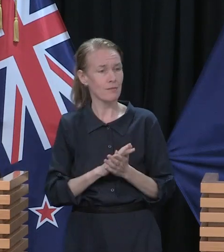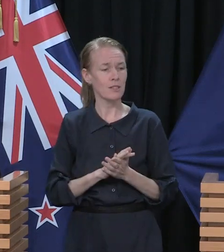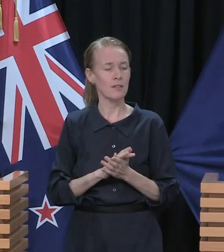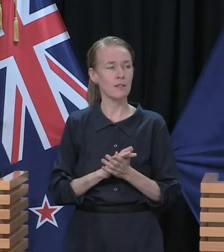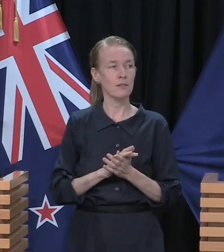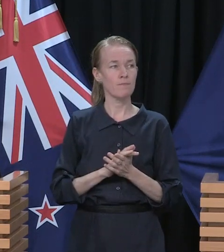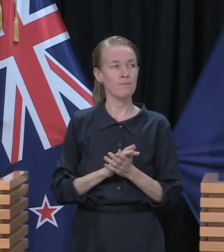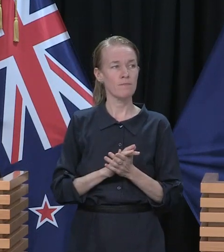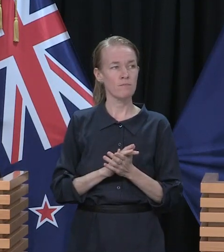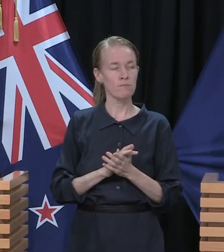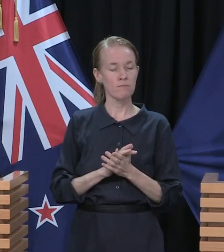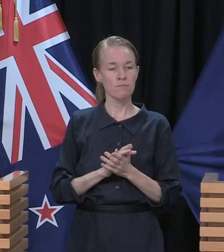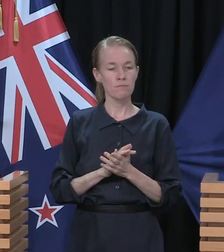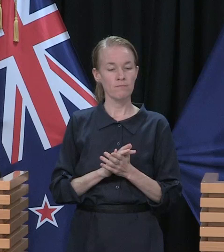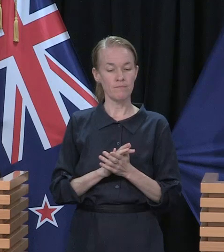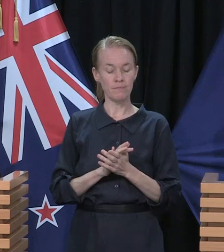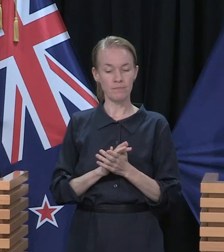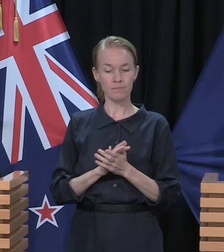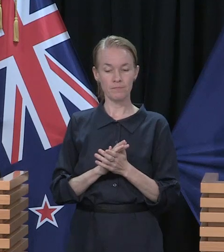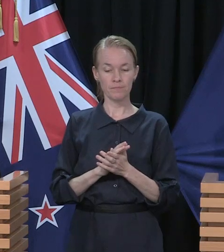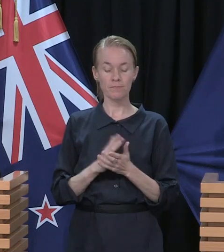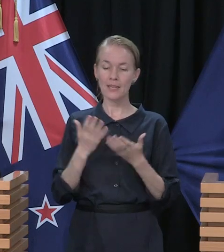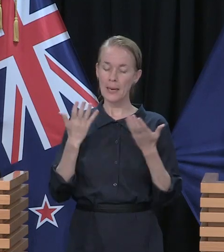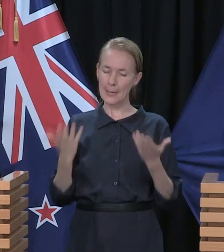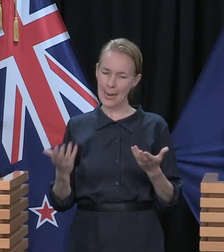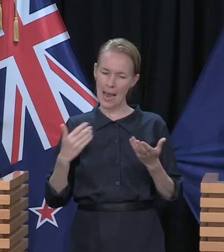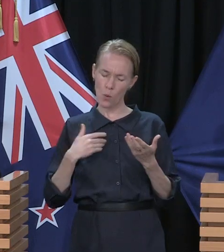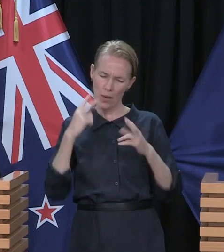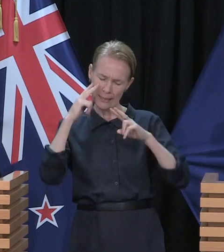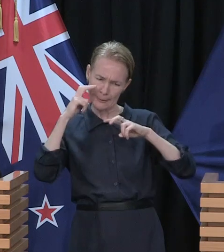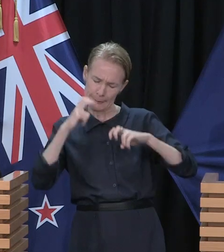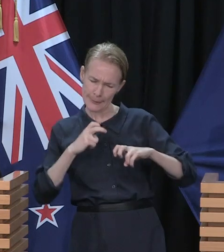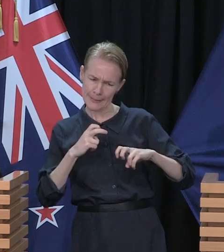Director-General to comment on that as well. What we